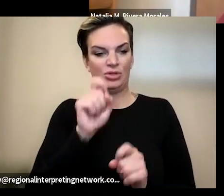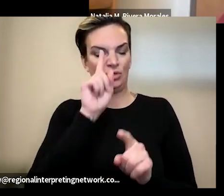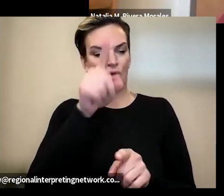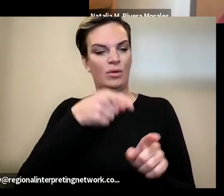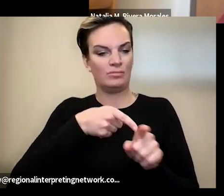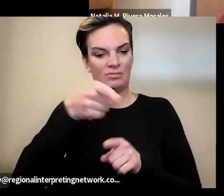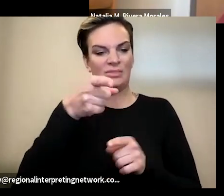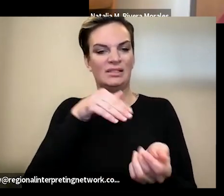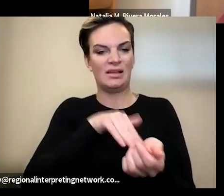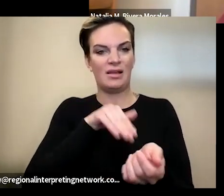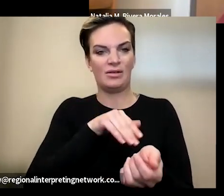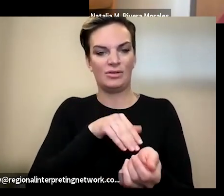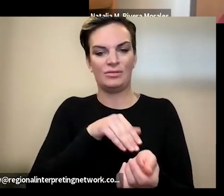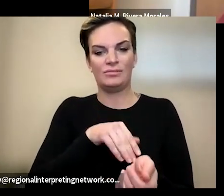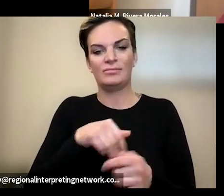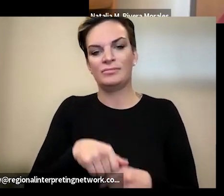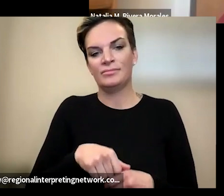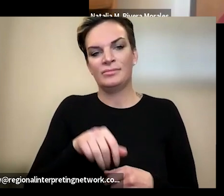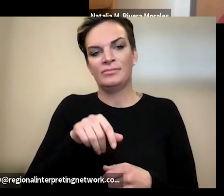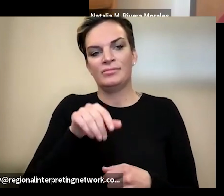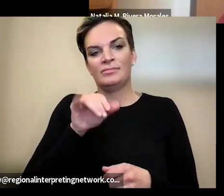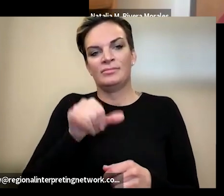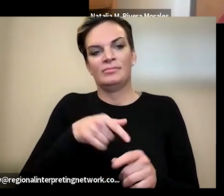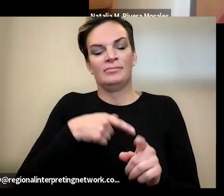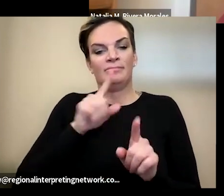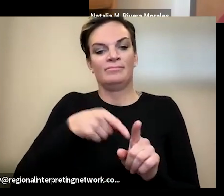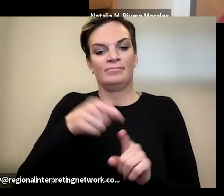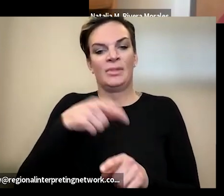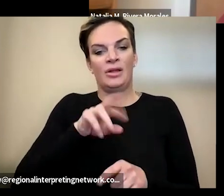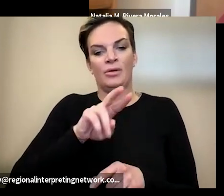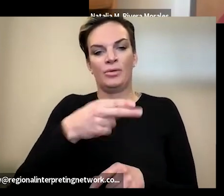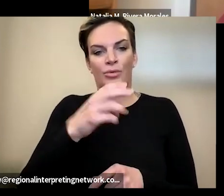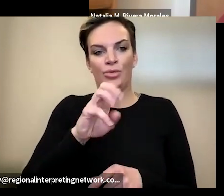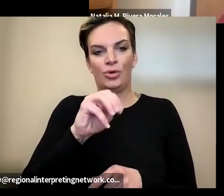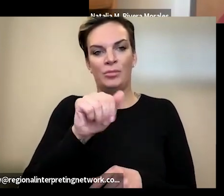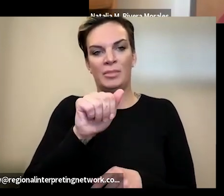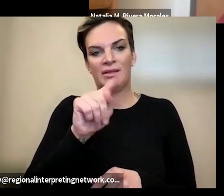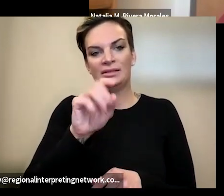And, I was like, I don't even know what that is. So, I just looked up you know 'closest rheumatologist.'